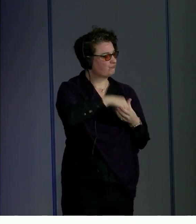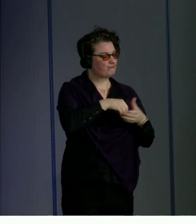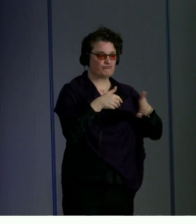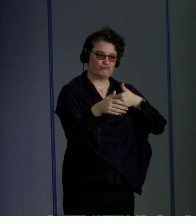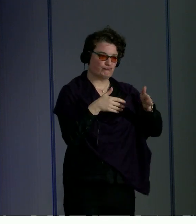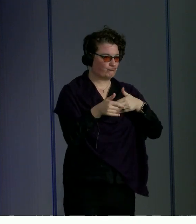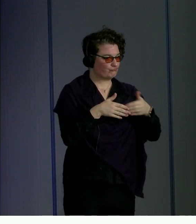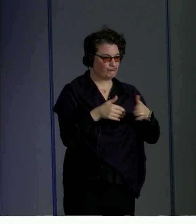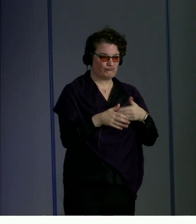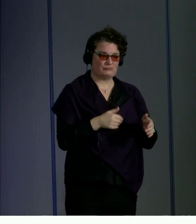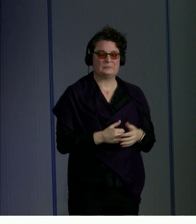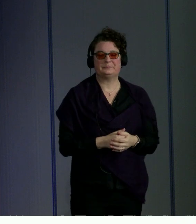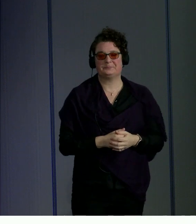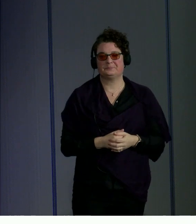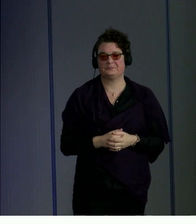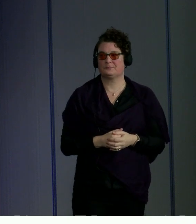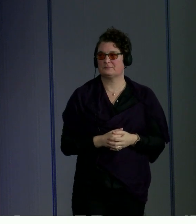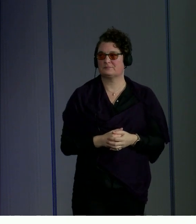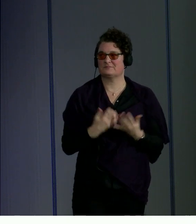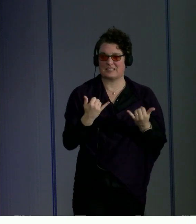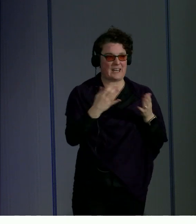So let's now turn our attention to Universal Design.